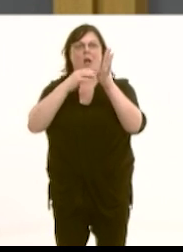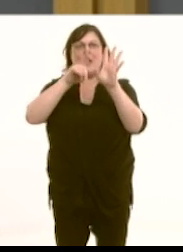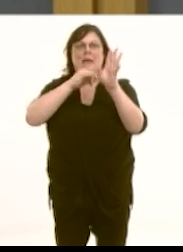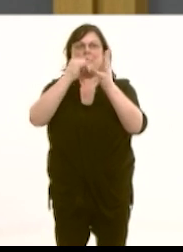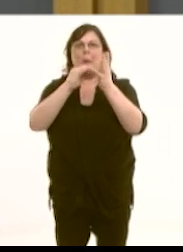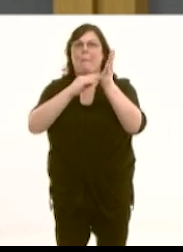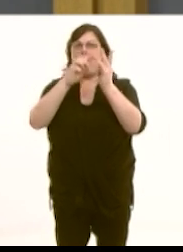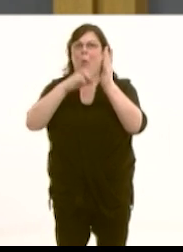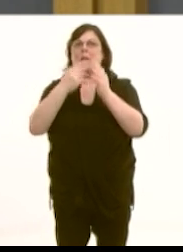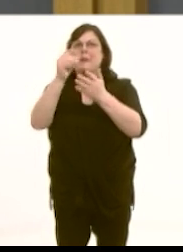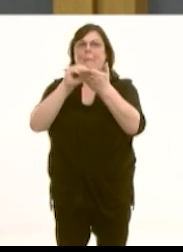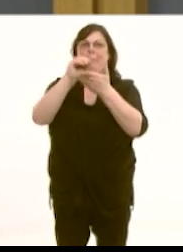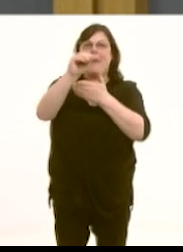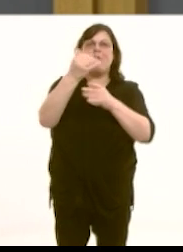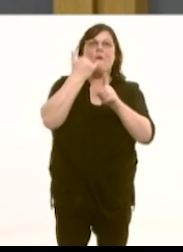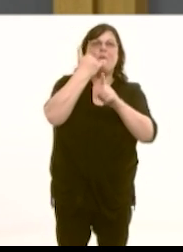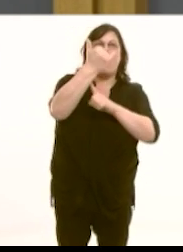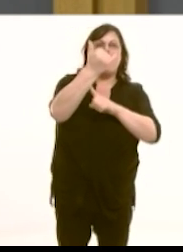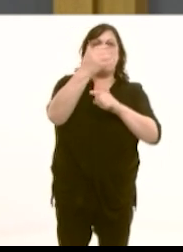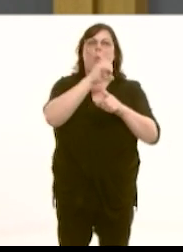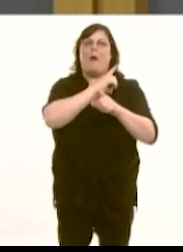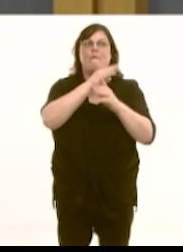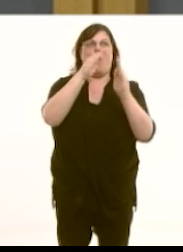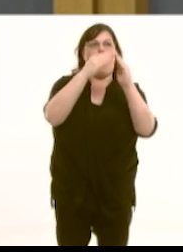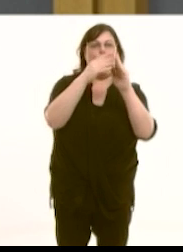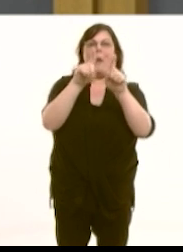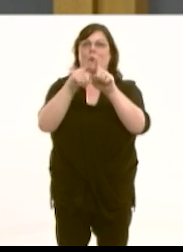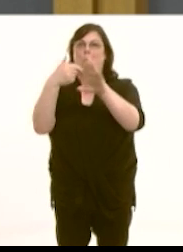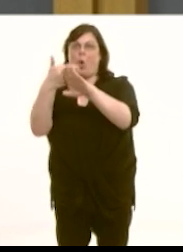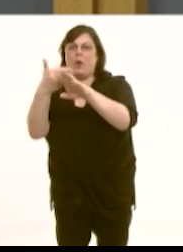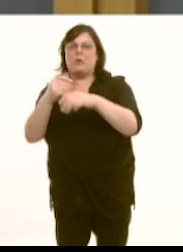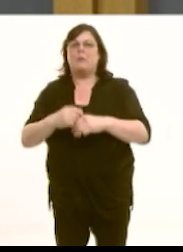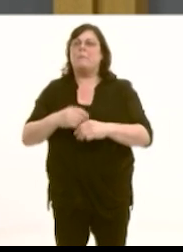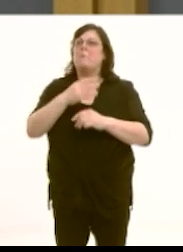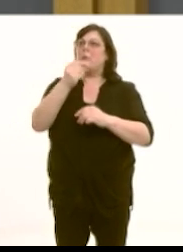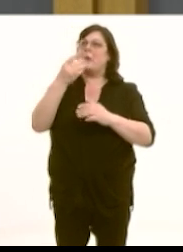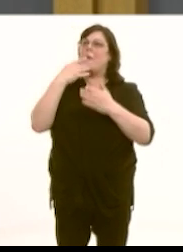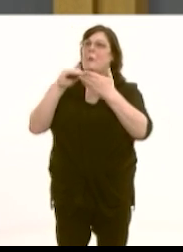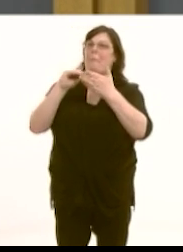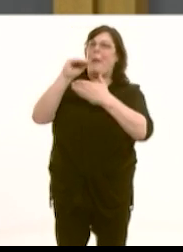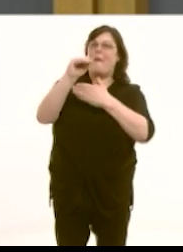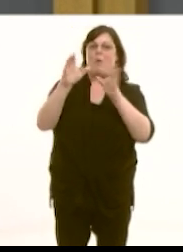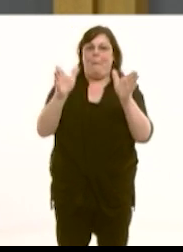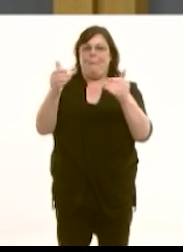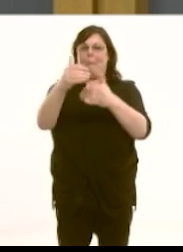phones, one for work and one for home; some pay for a box to boost the signal; and others